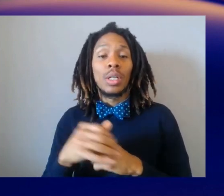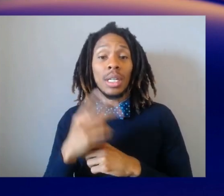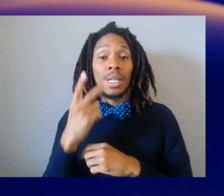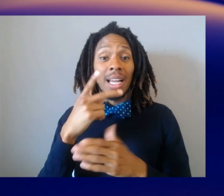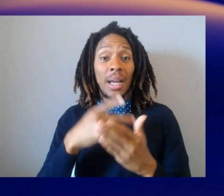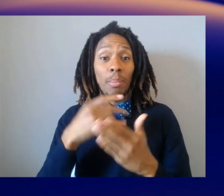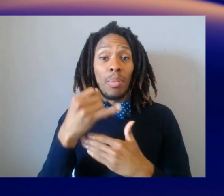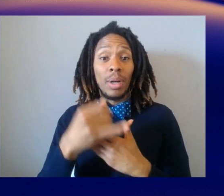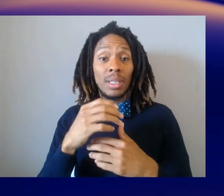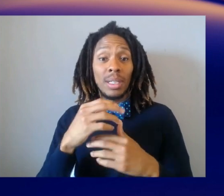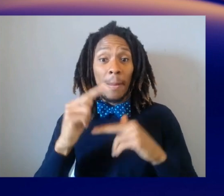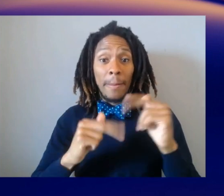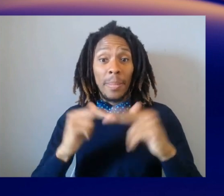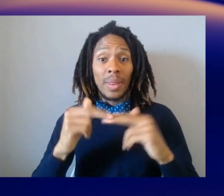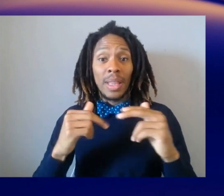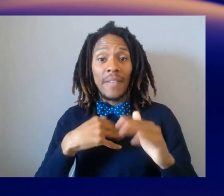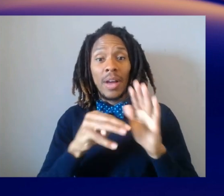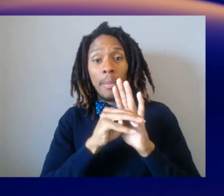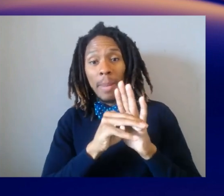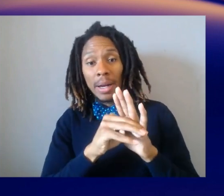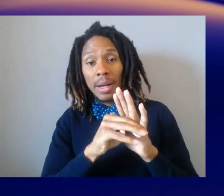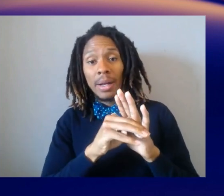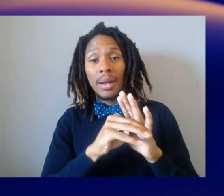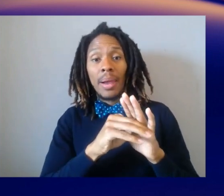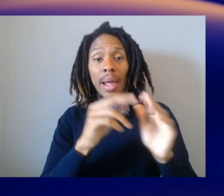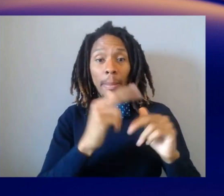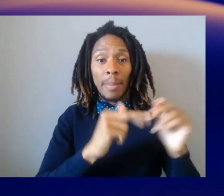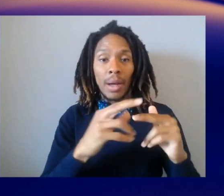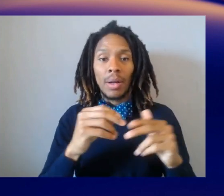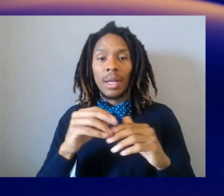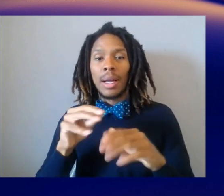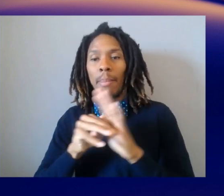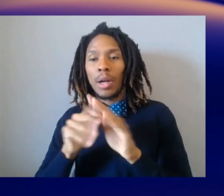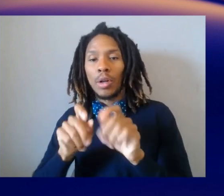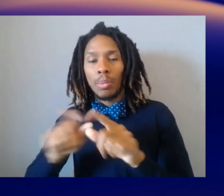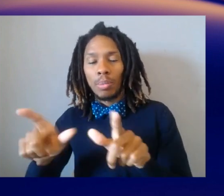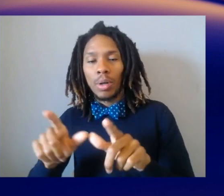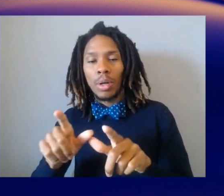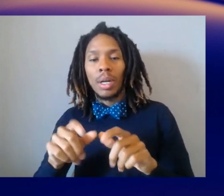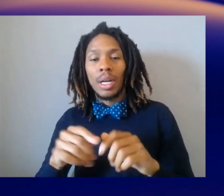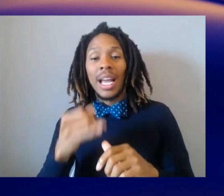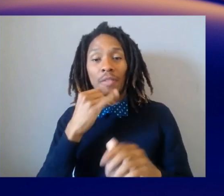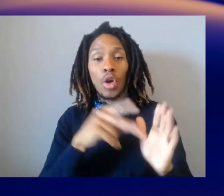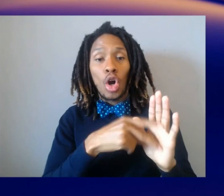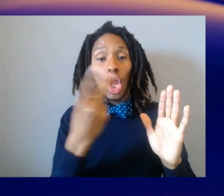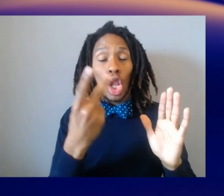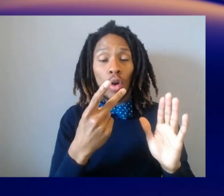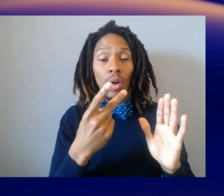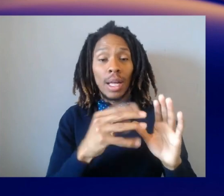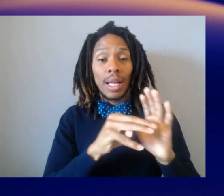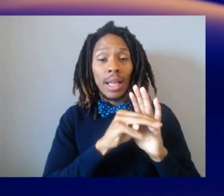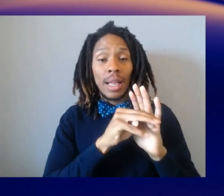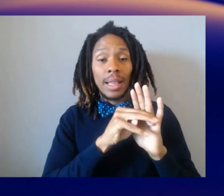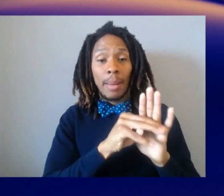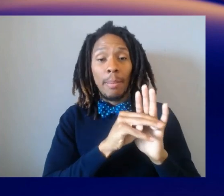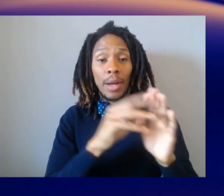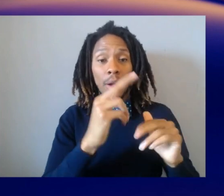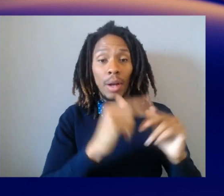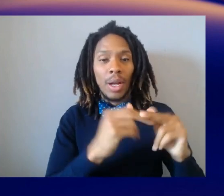there's actually a model build and model deploy repository. If you clone the model build you'll see exactly the configurations like you're talking about.